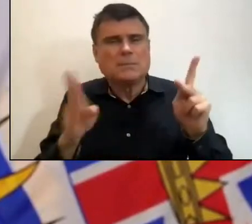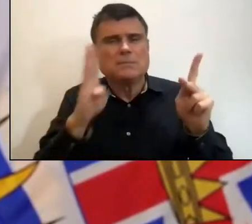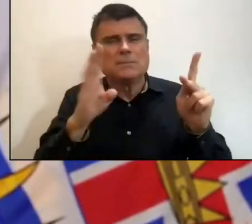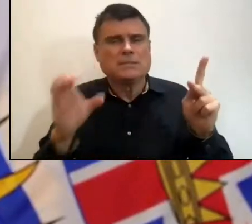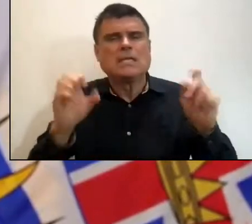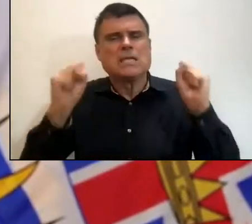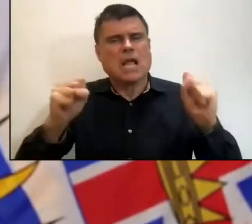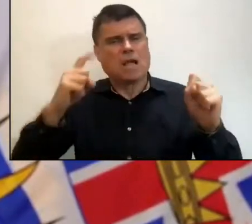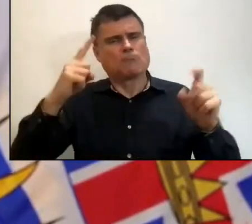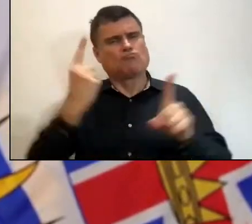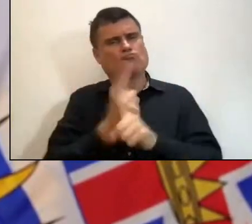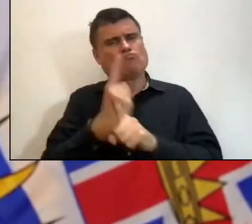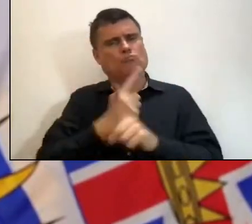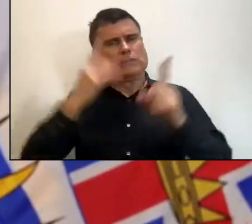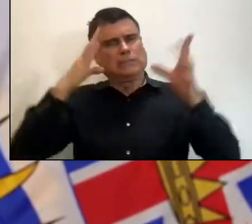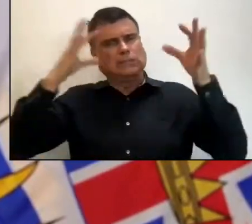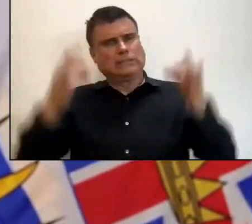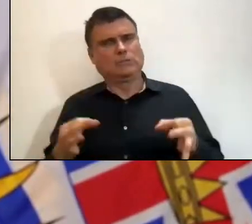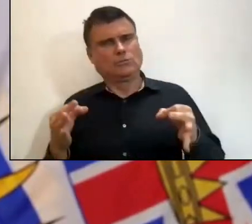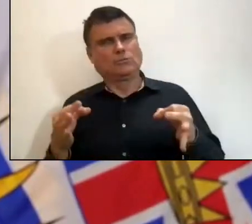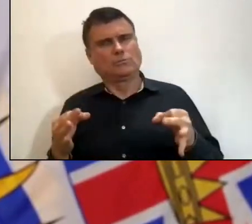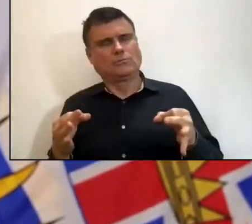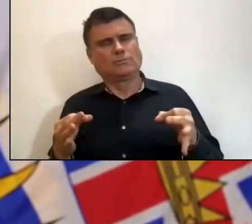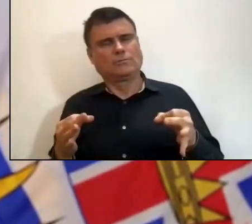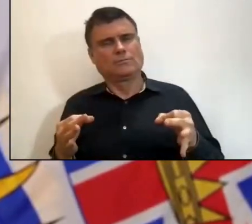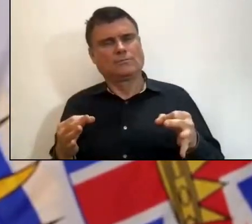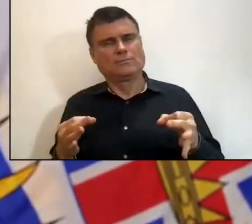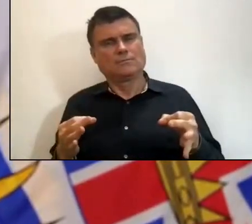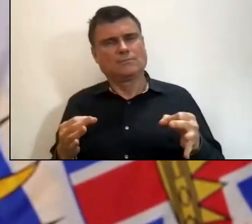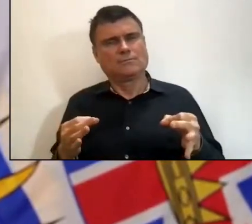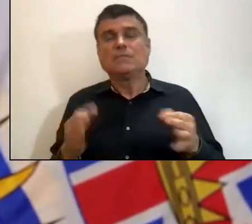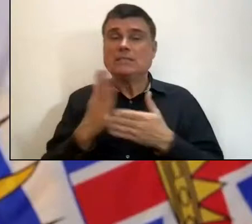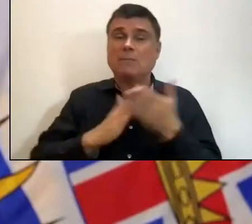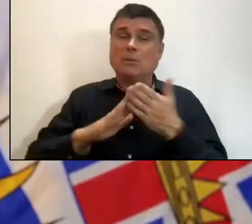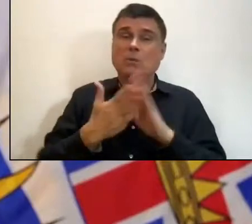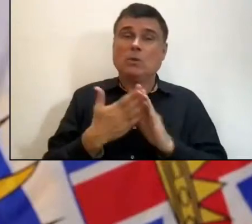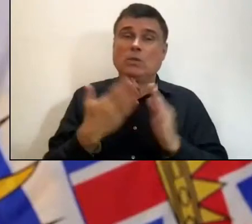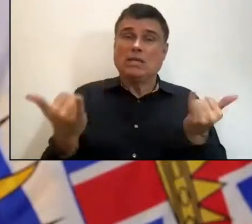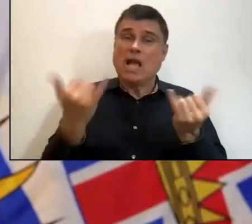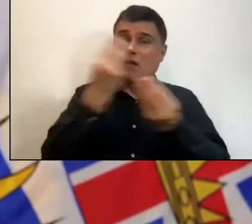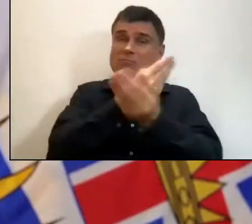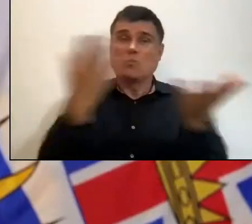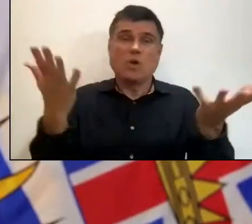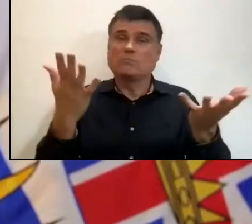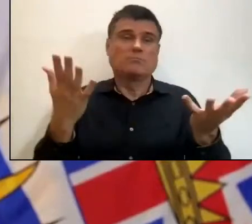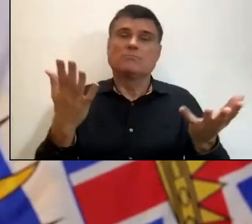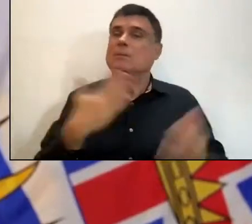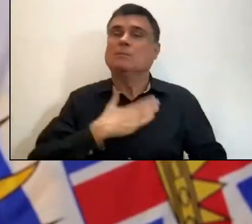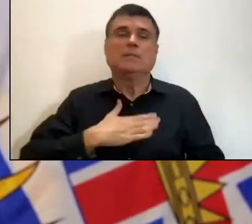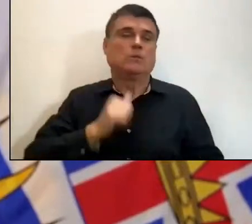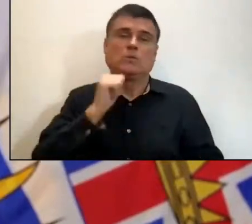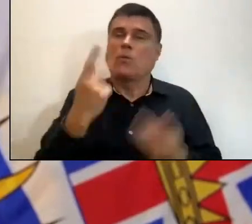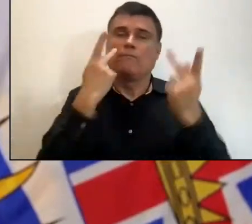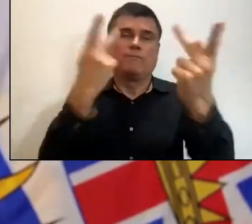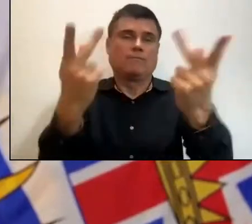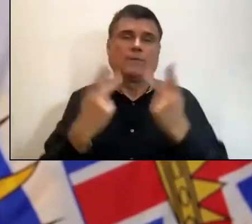not wanting visitors right now and they will be very